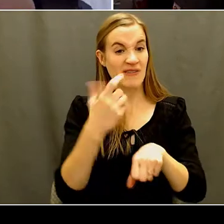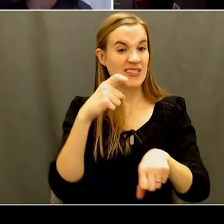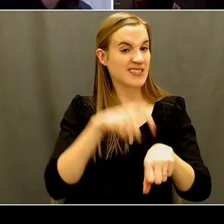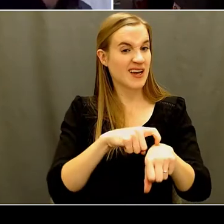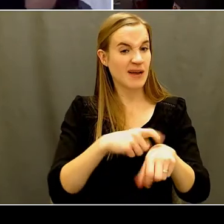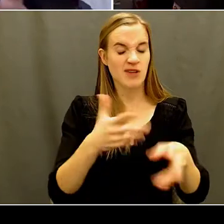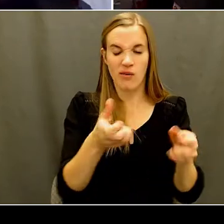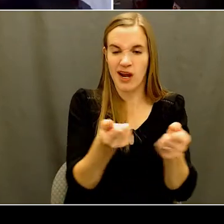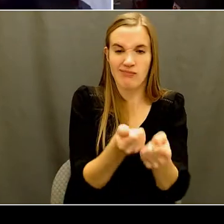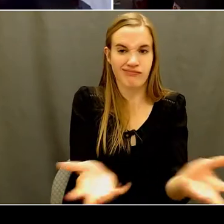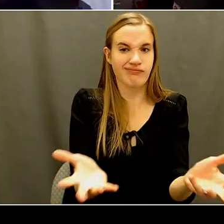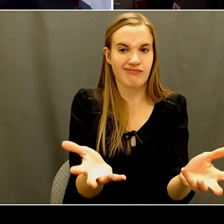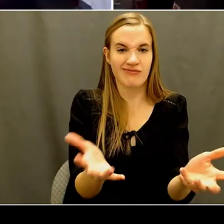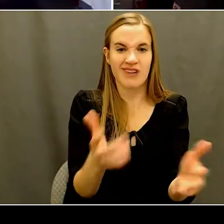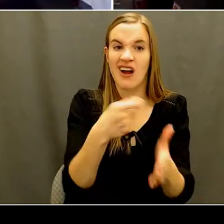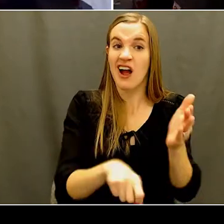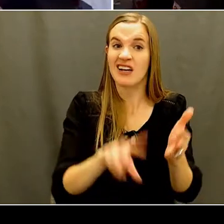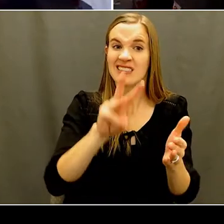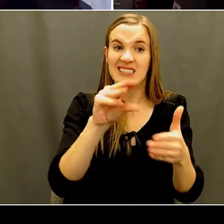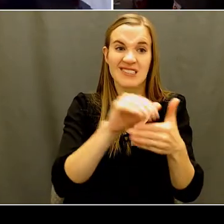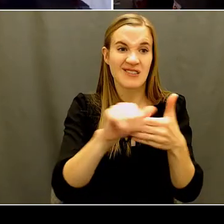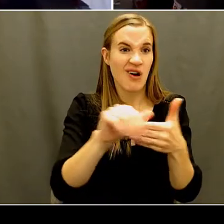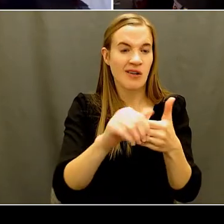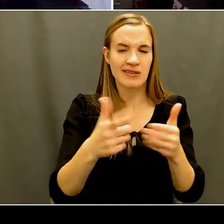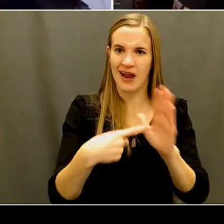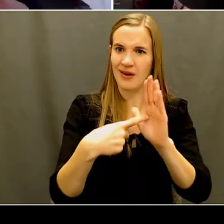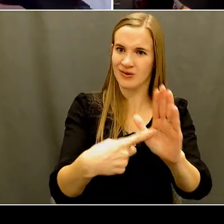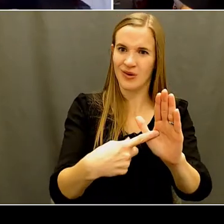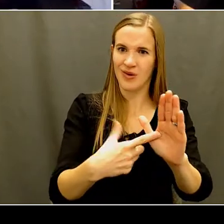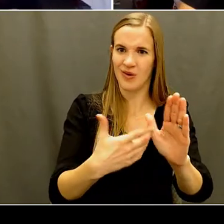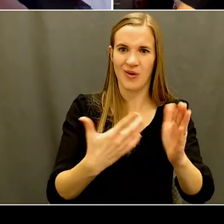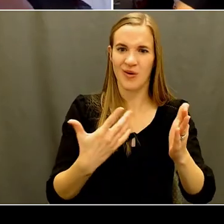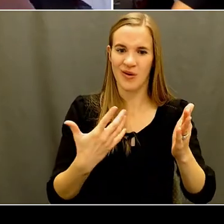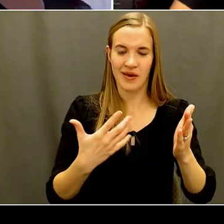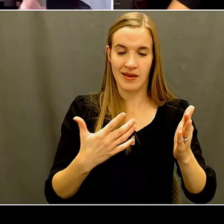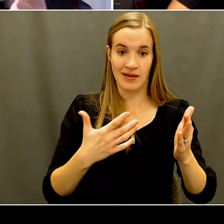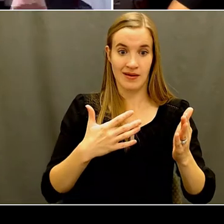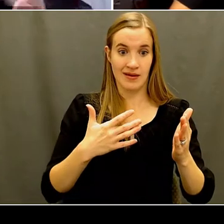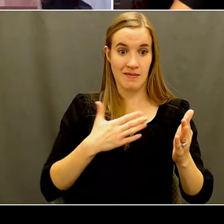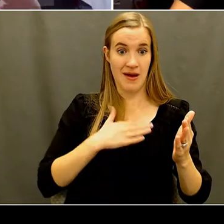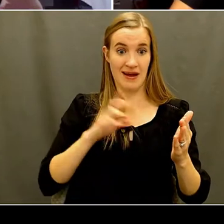a way to talk about disability and because so many people understand what